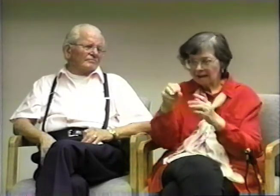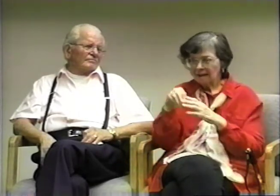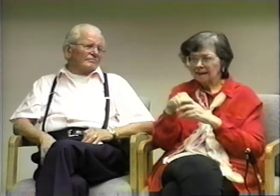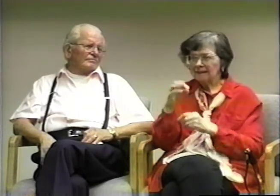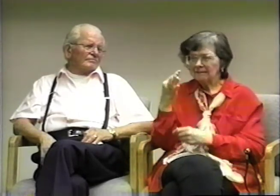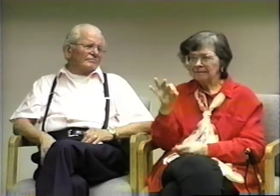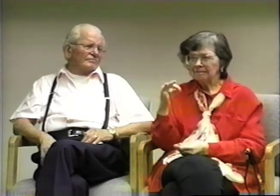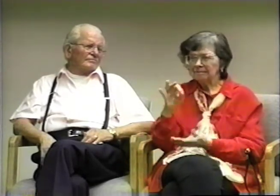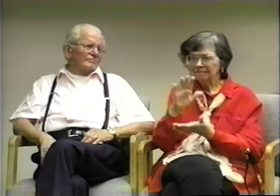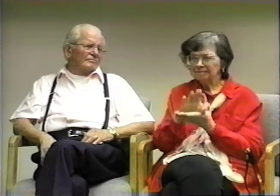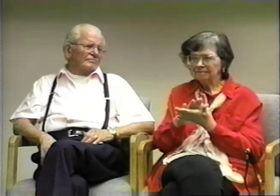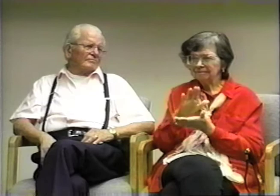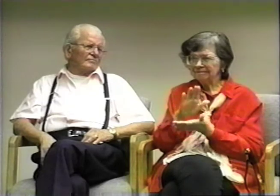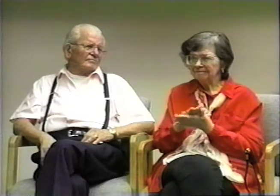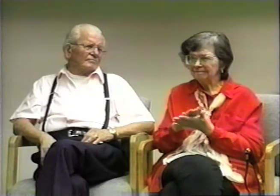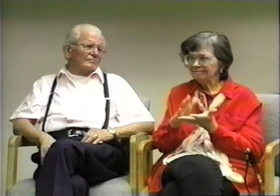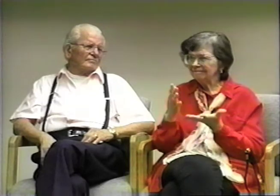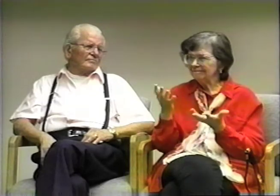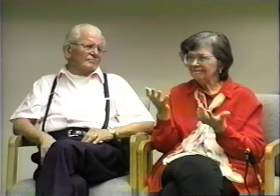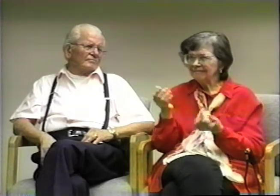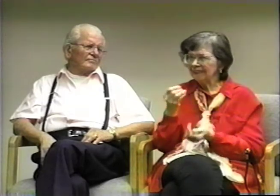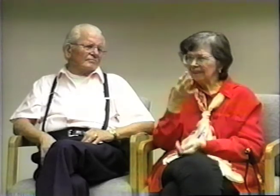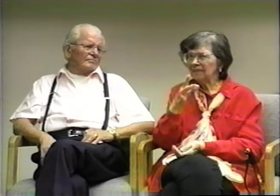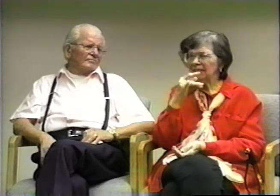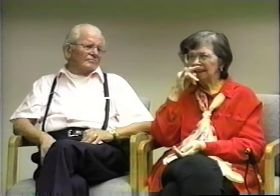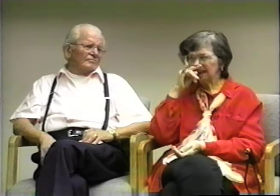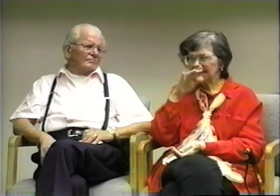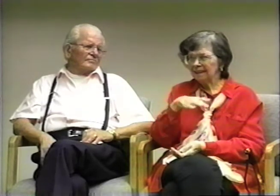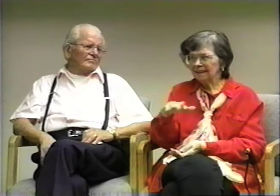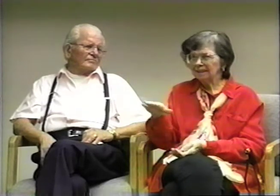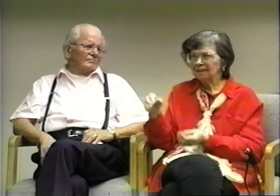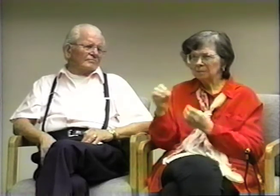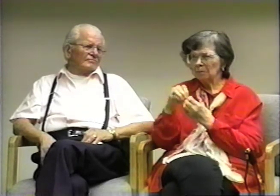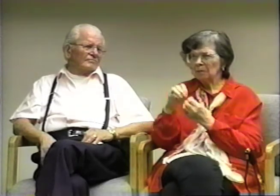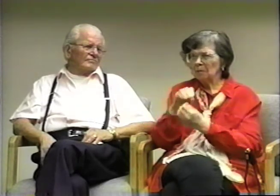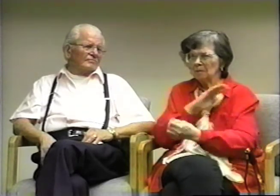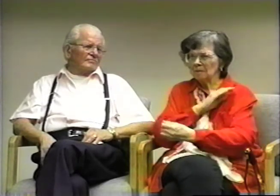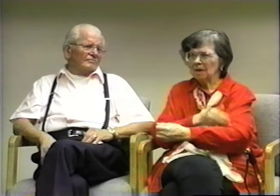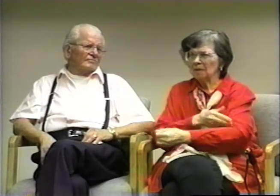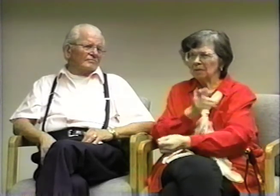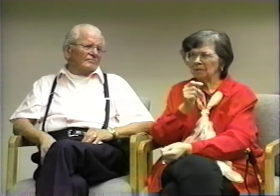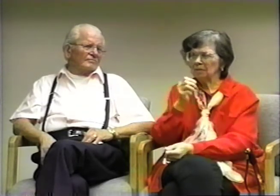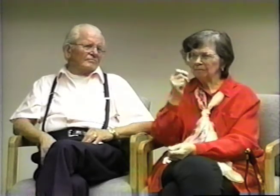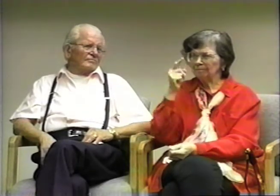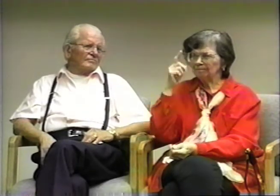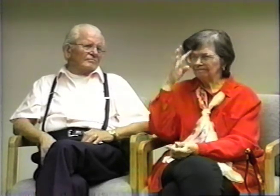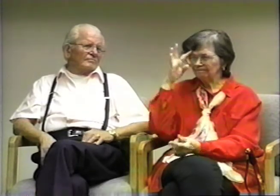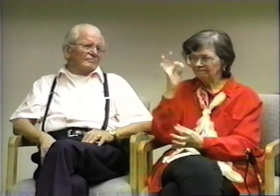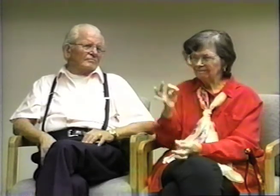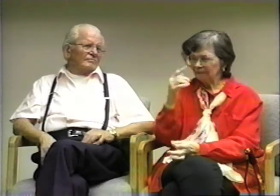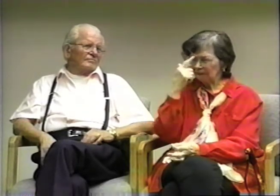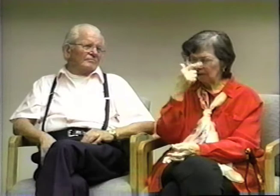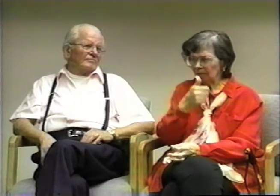I hope that it's a habit that will be broken at the Faribault school. They really need to allow the kids to have more power